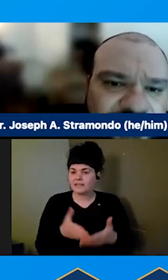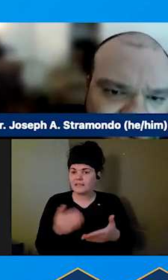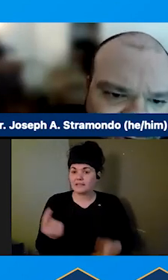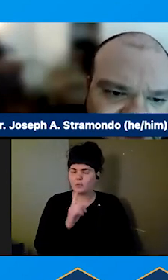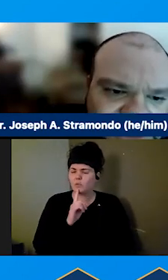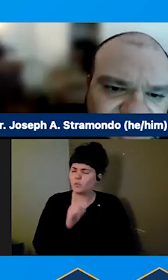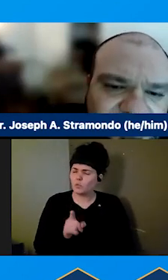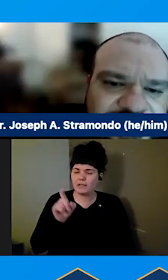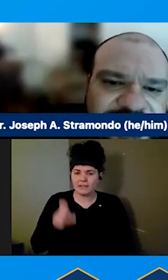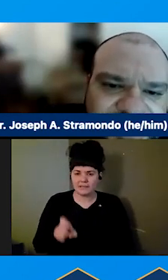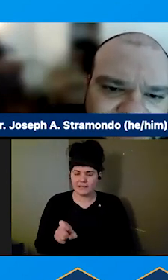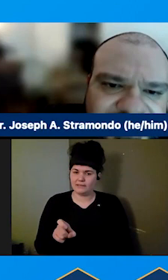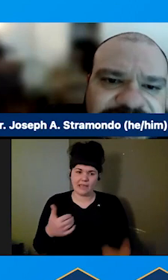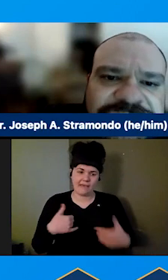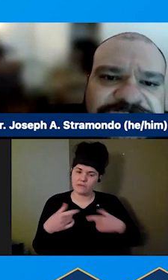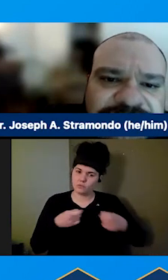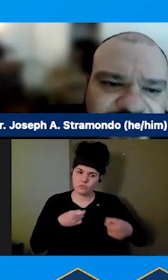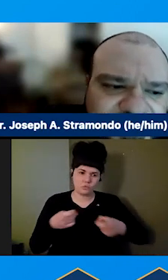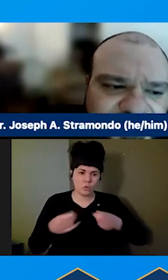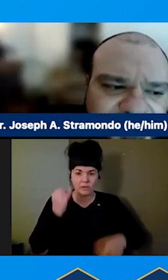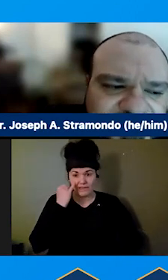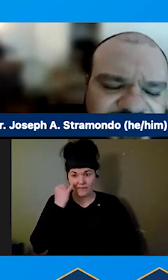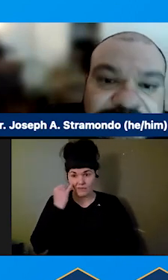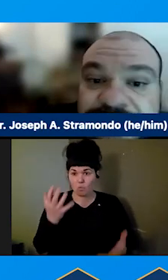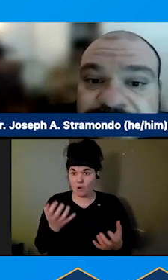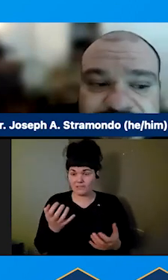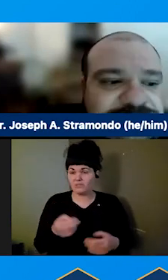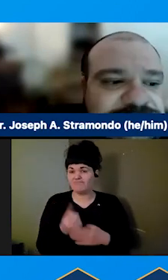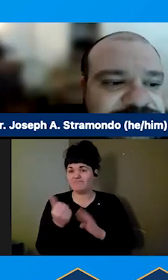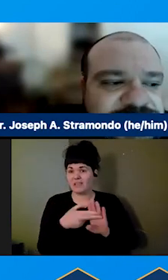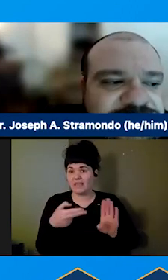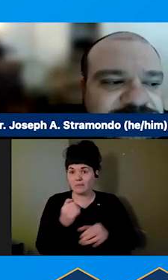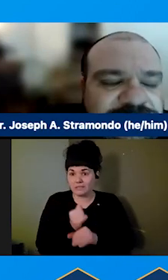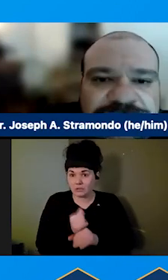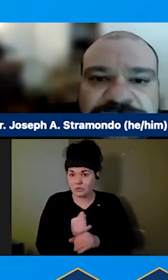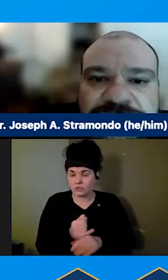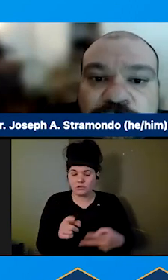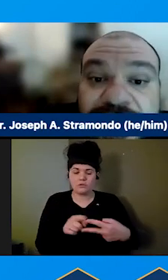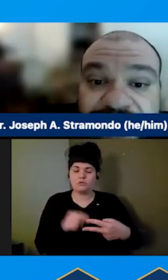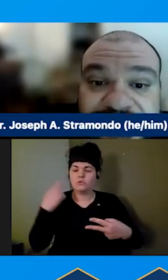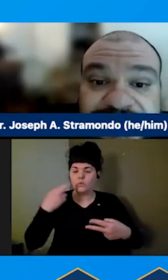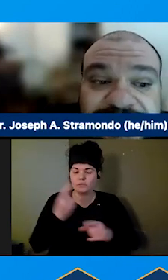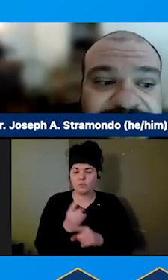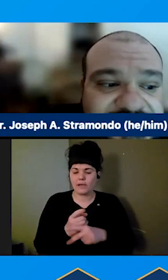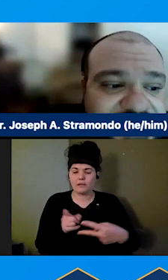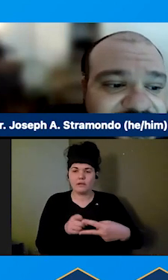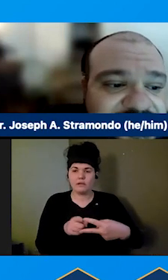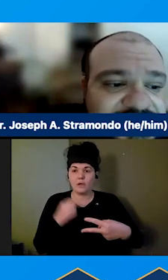able to control in order to not be in an institution, there's two reasons. Right. One reason